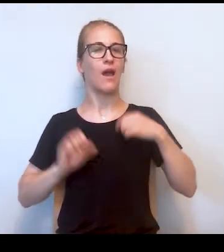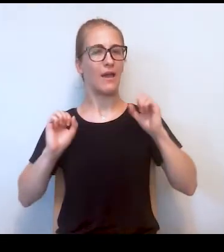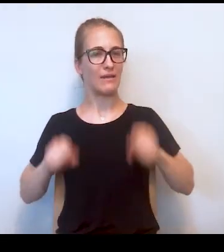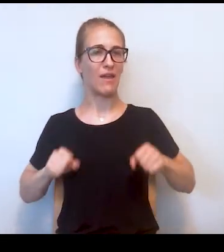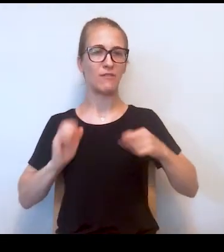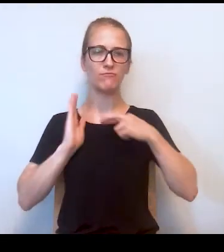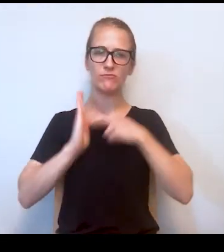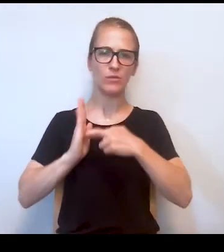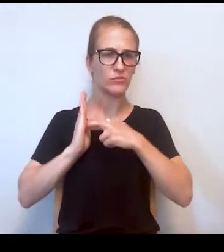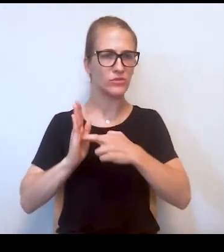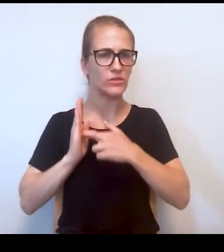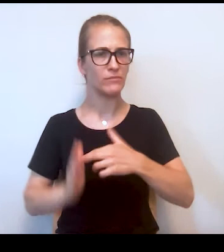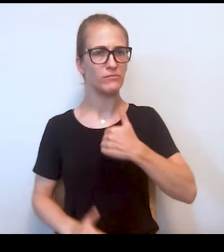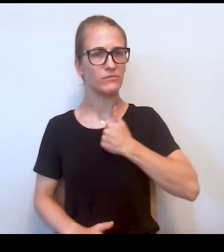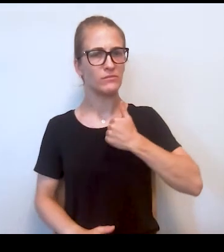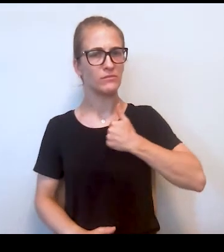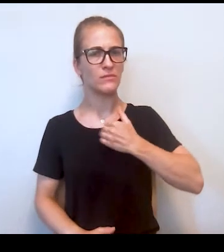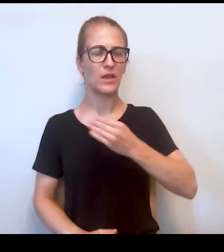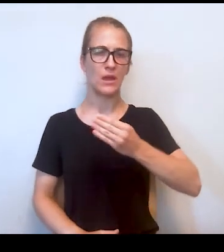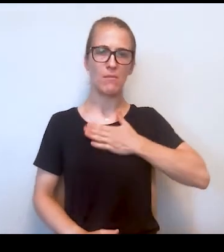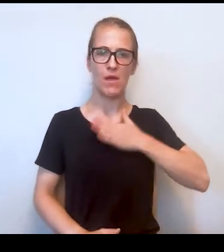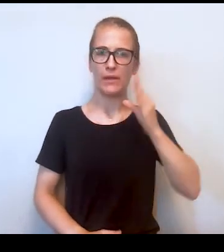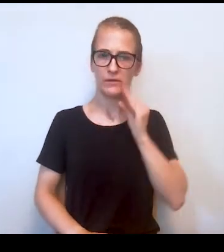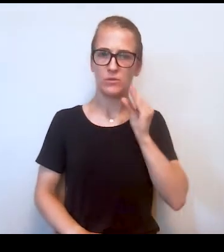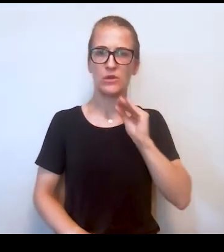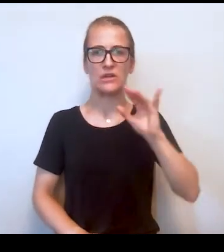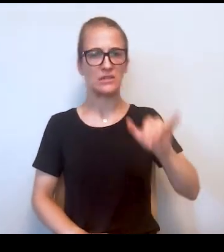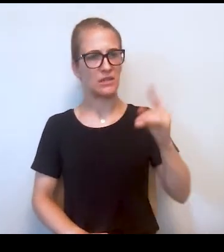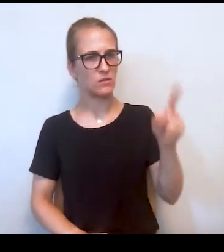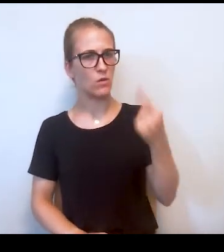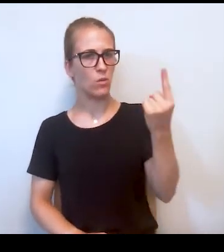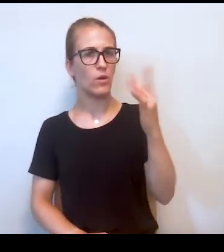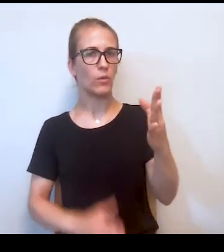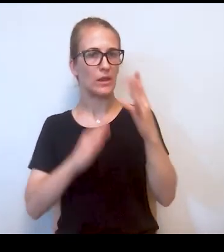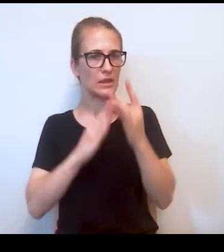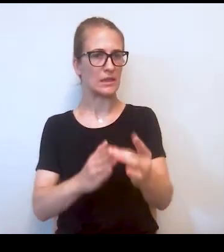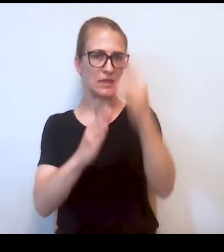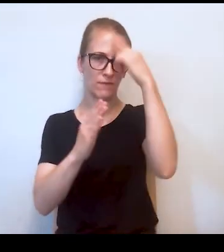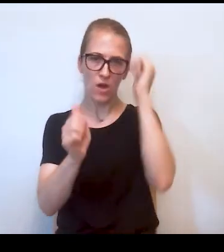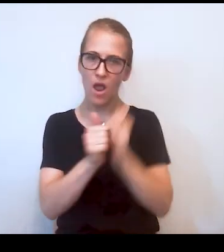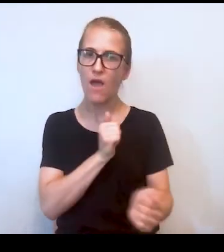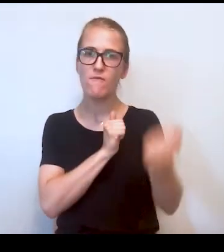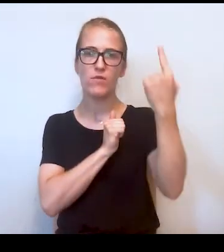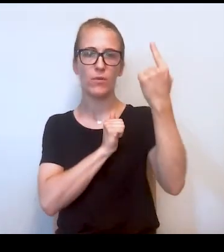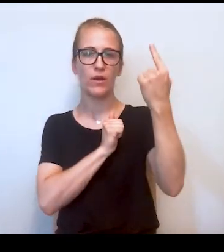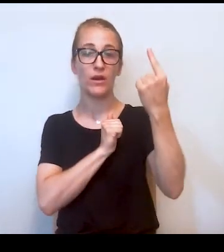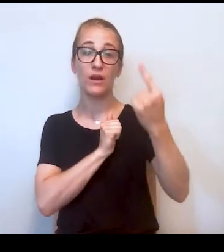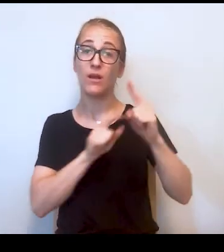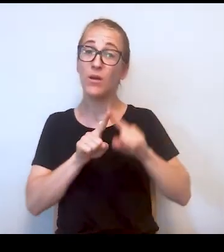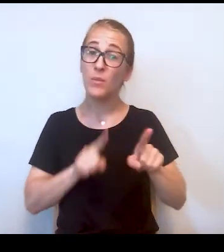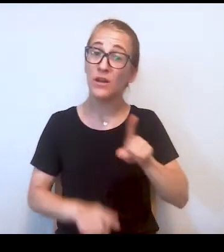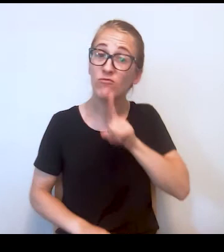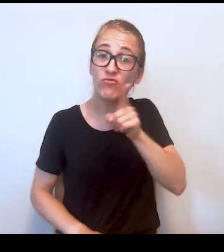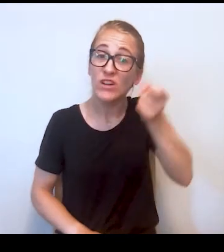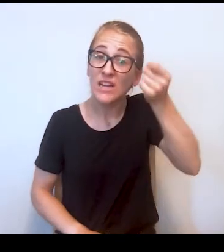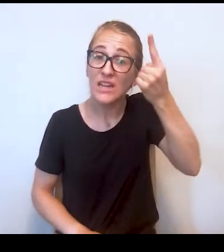And the reality is this affects so many people with so many varied experiences and needs that what that does